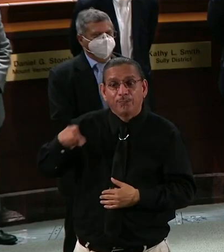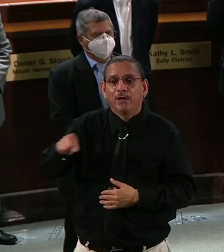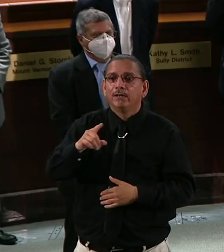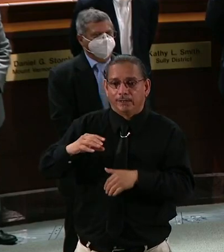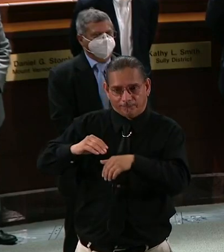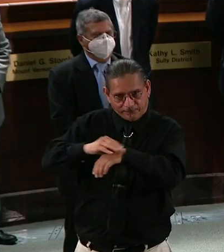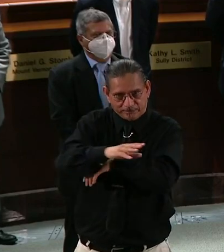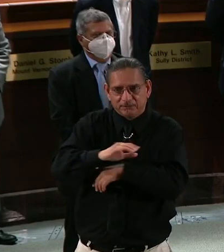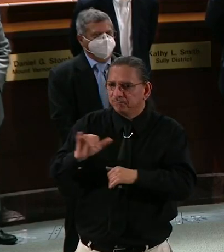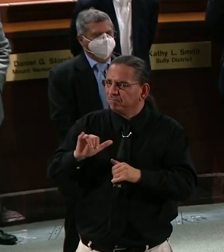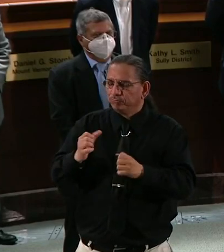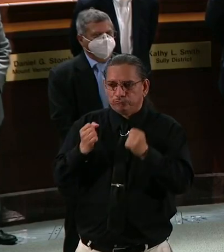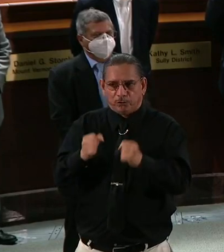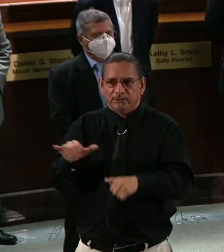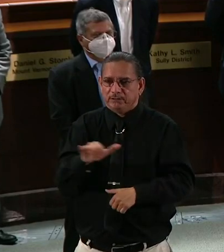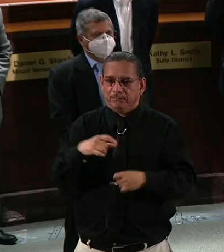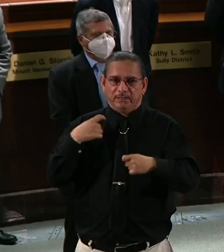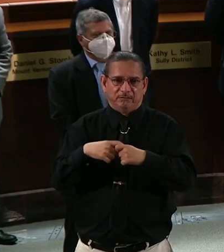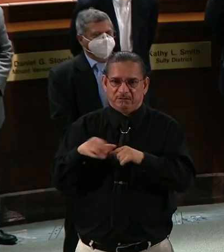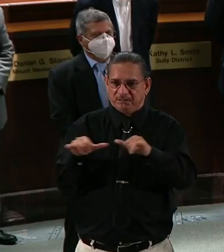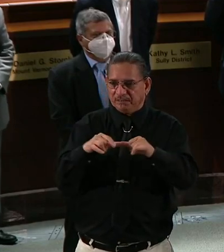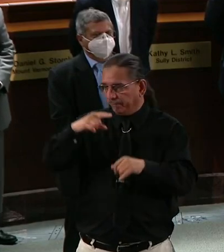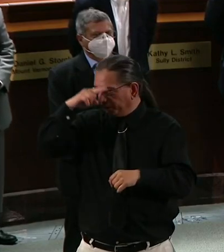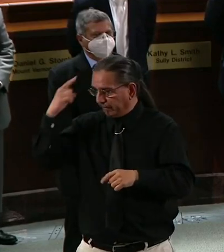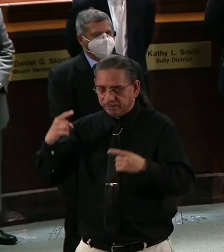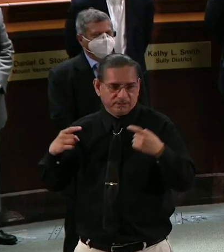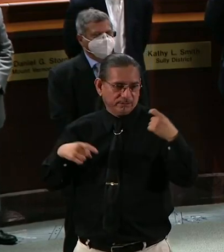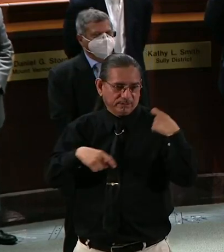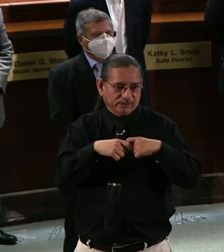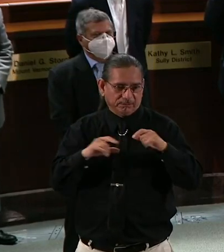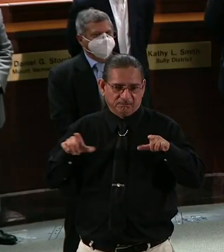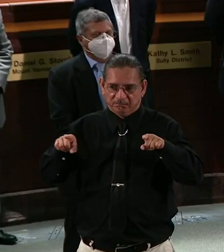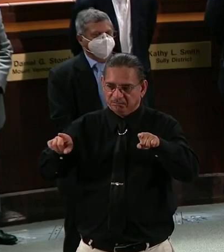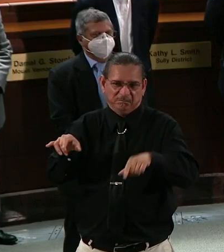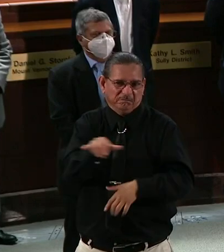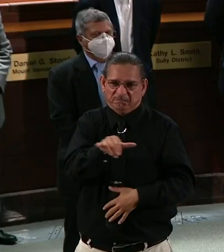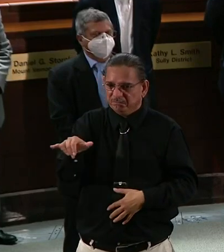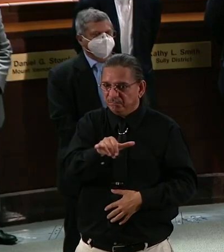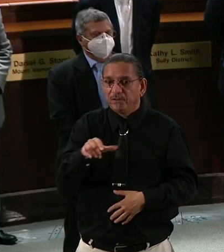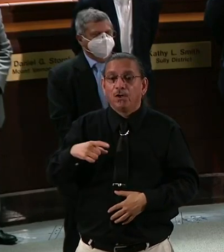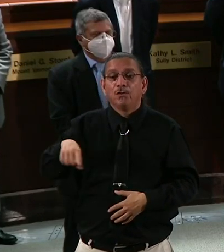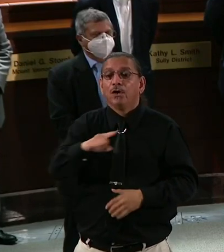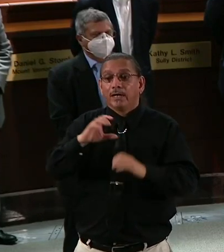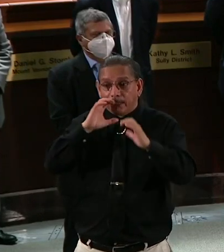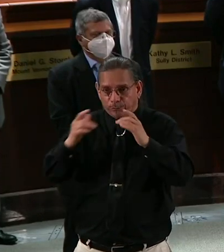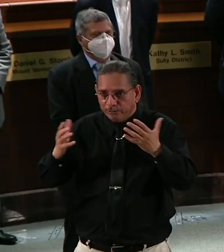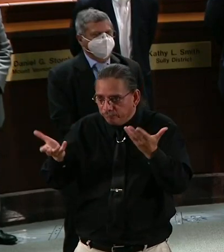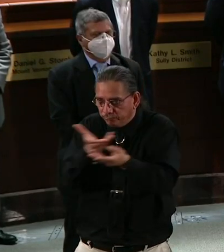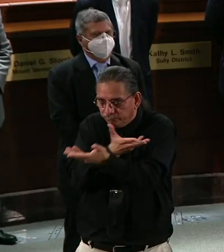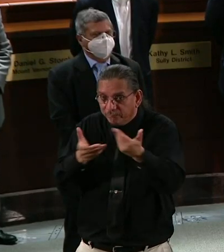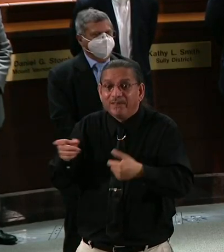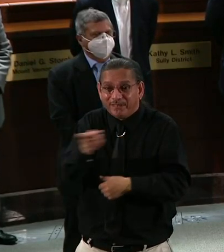DISTURBING BECAUSE THIS YEAR THAT IT. DOES THE NUMBERS GET SICK EITHER GOT ME INTERESTED